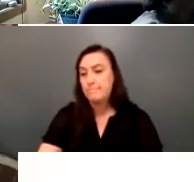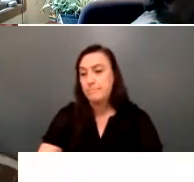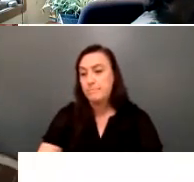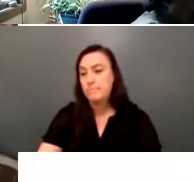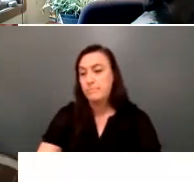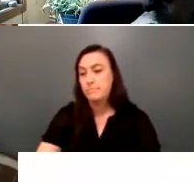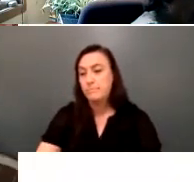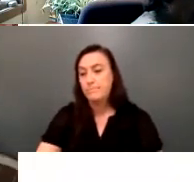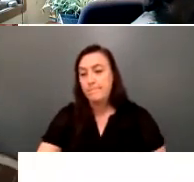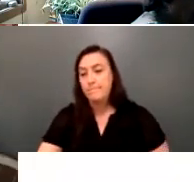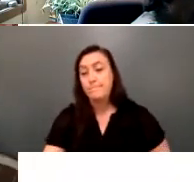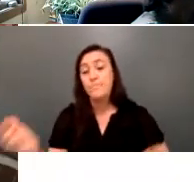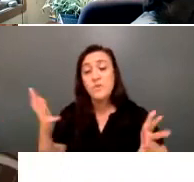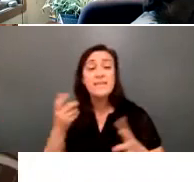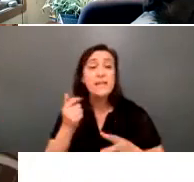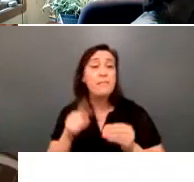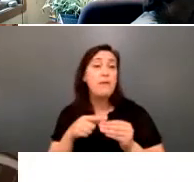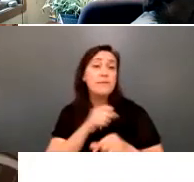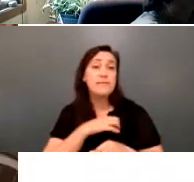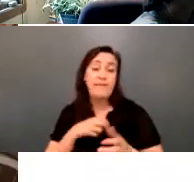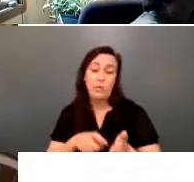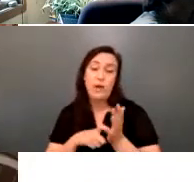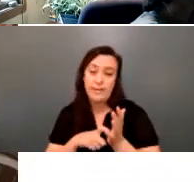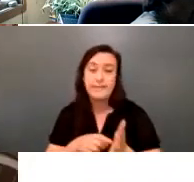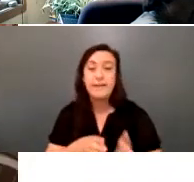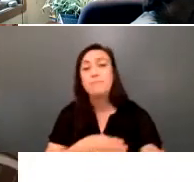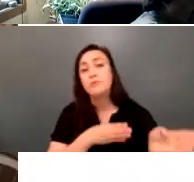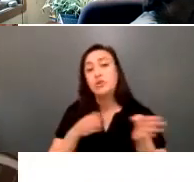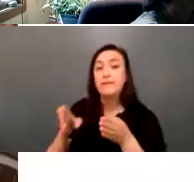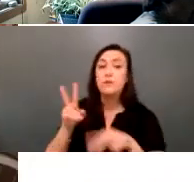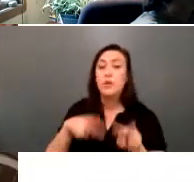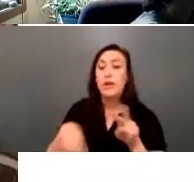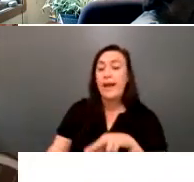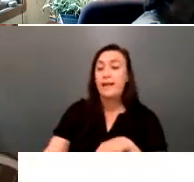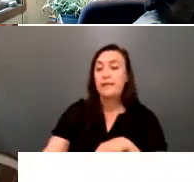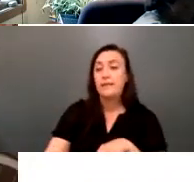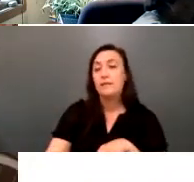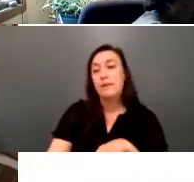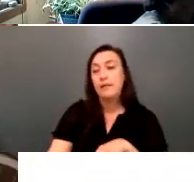That's a little bit about. Let's tackle crime, and so I'm going to shift our focus to look at well at